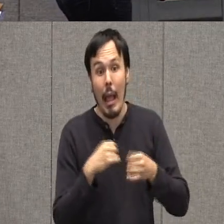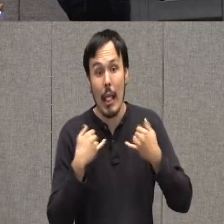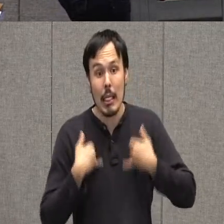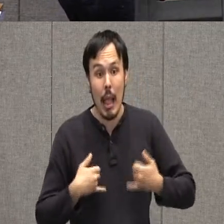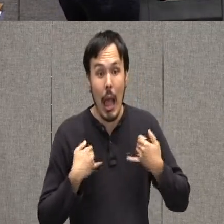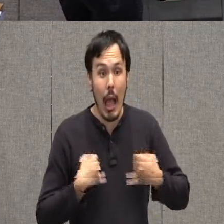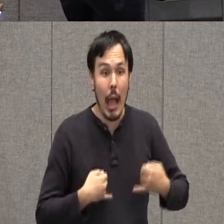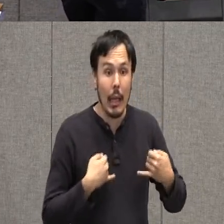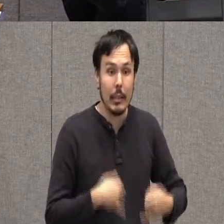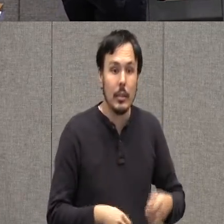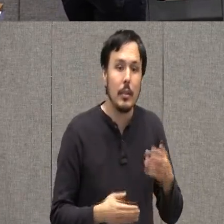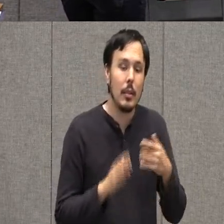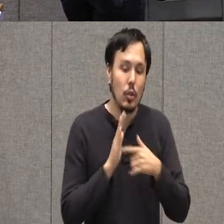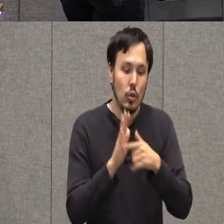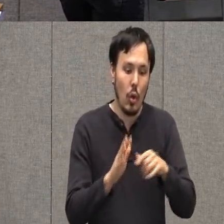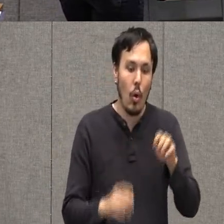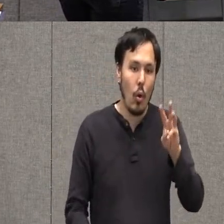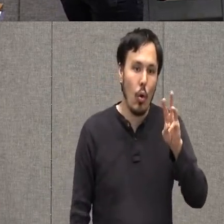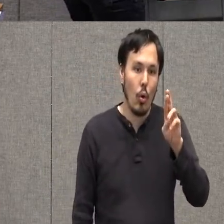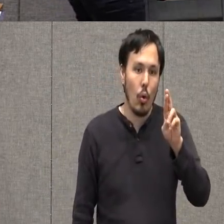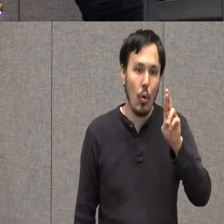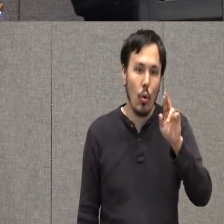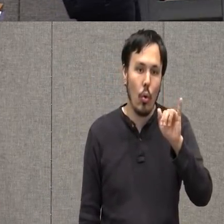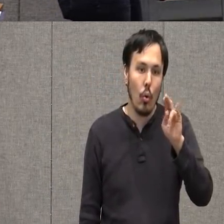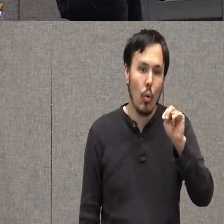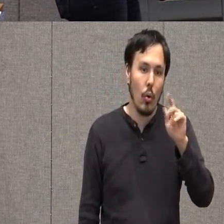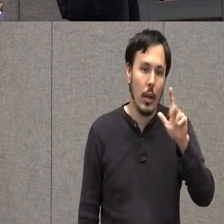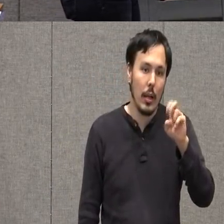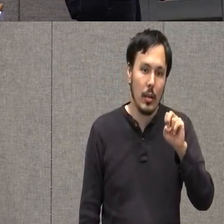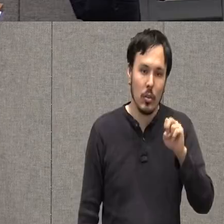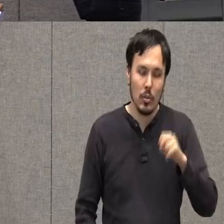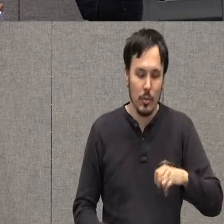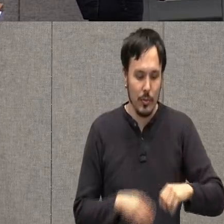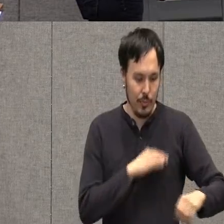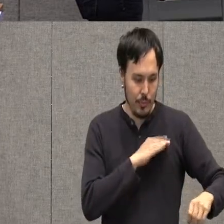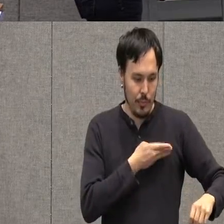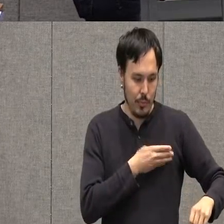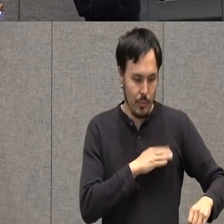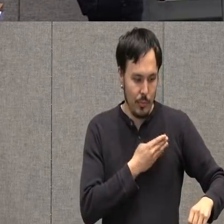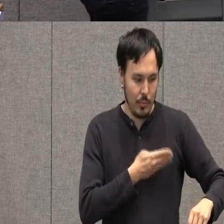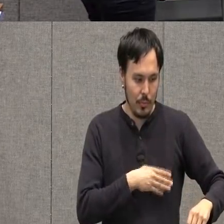sort of crinkly inside your shirts, right? You have these little lines over here. And so, that gets really fun, too.